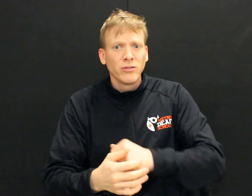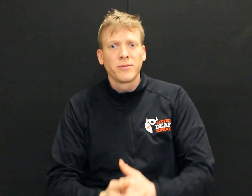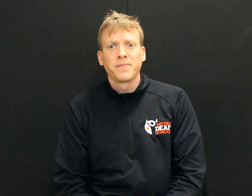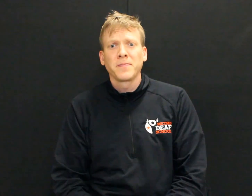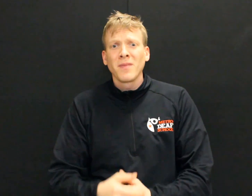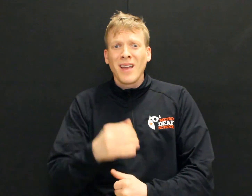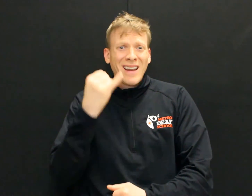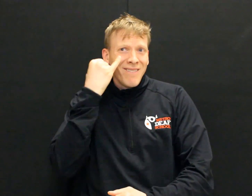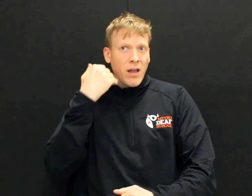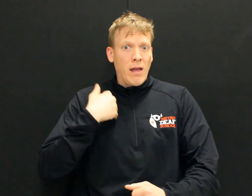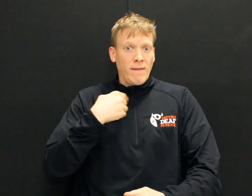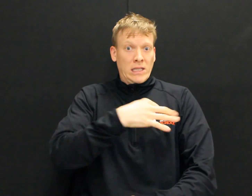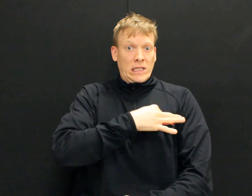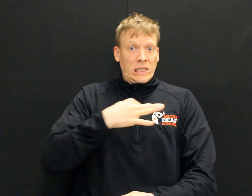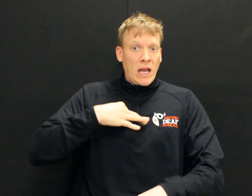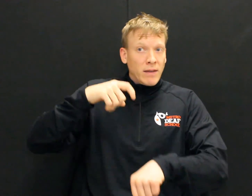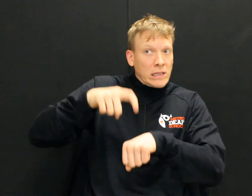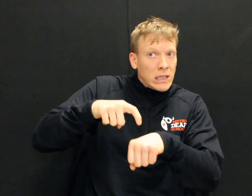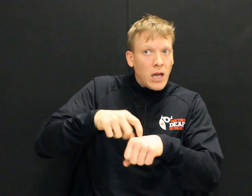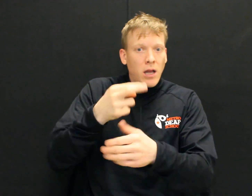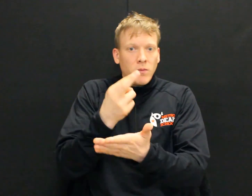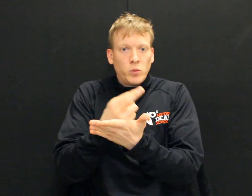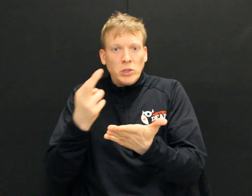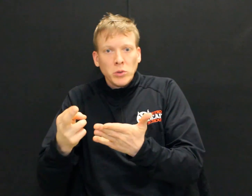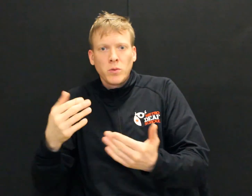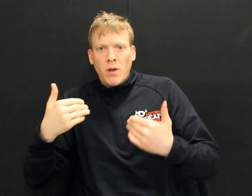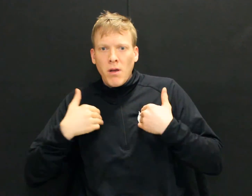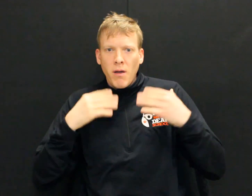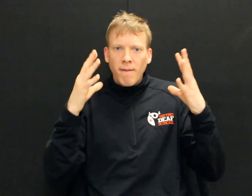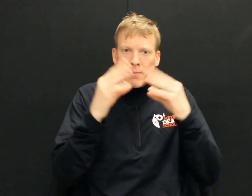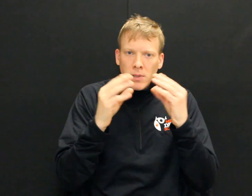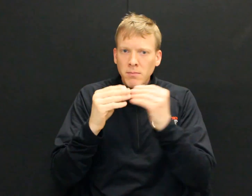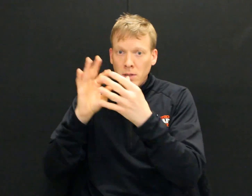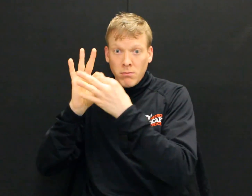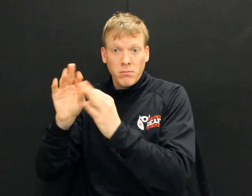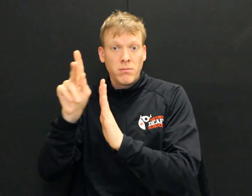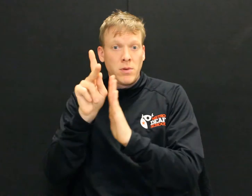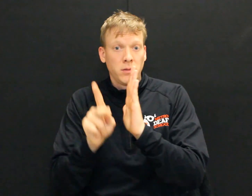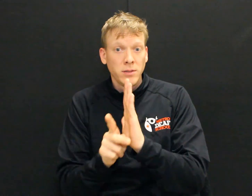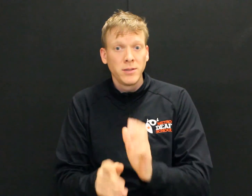and if we have the staff time and resources to hold meetings to plan for policy meetings.